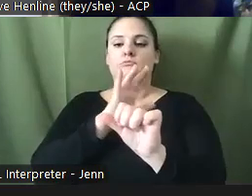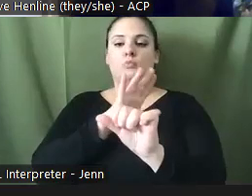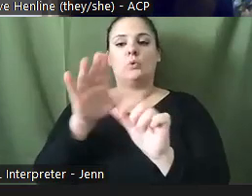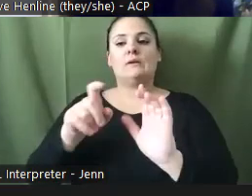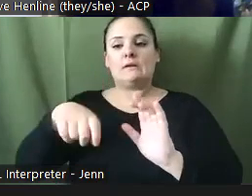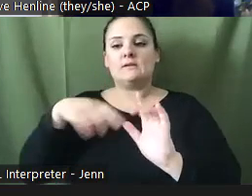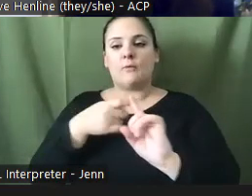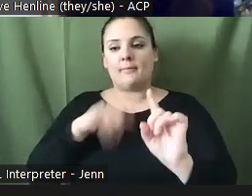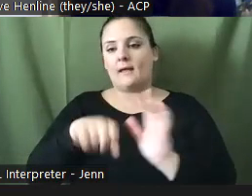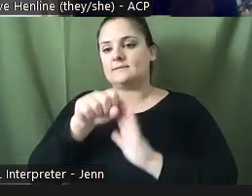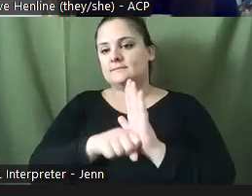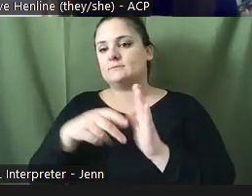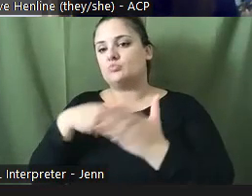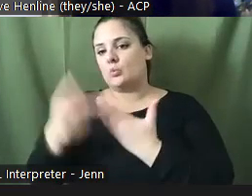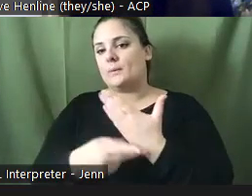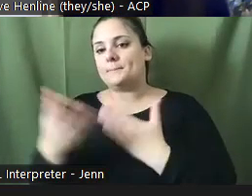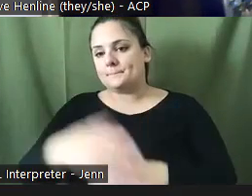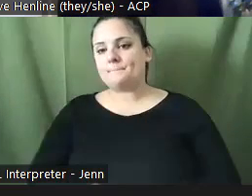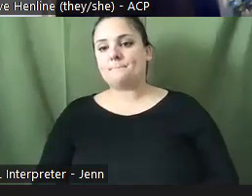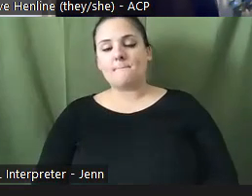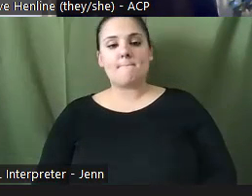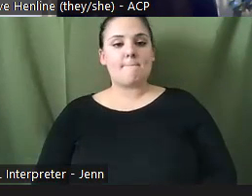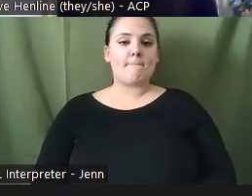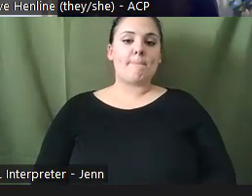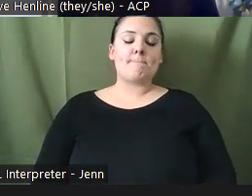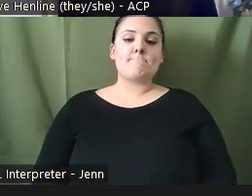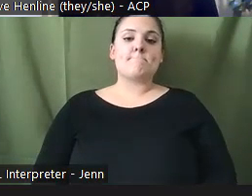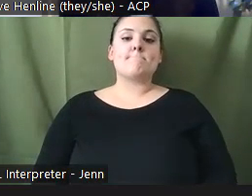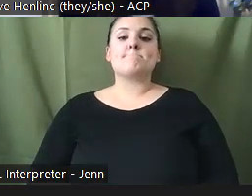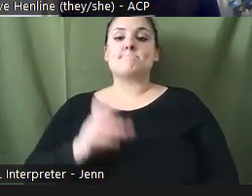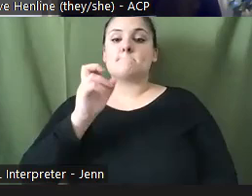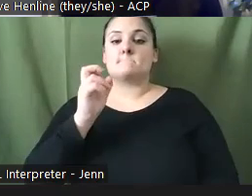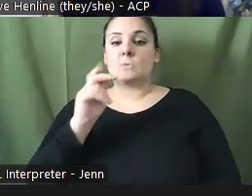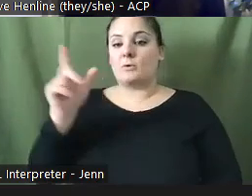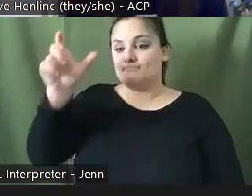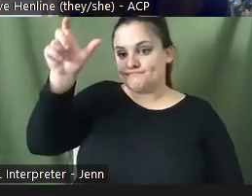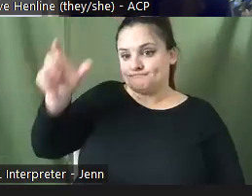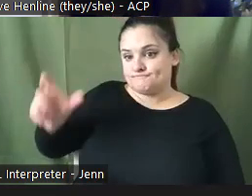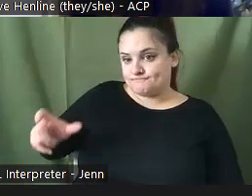Alright, so this is kind of the process for a program participant to get enrolled